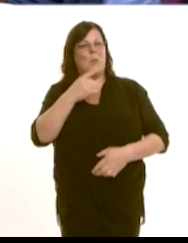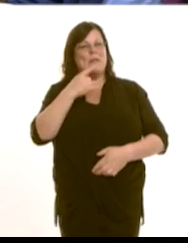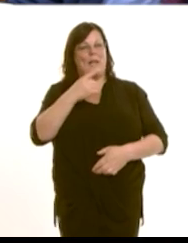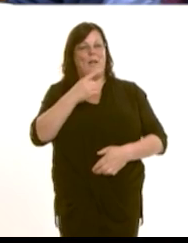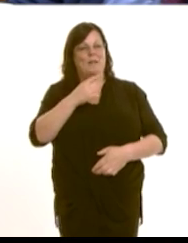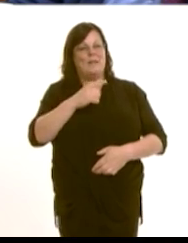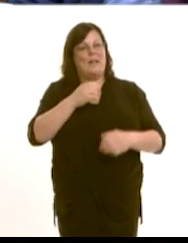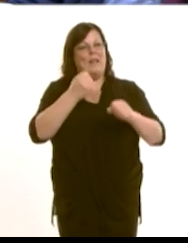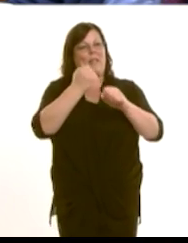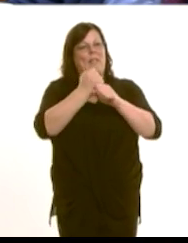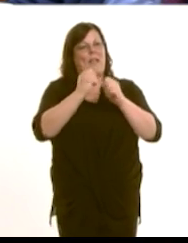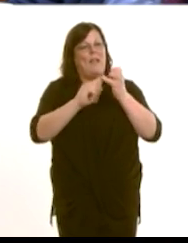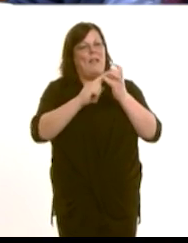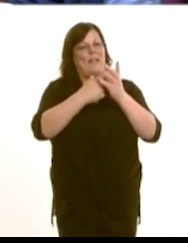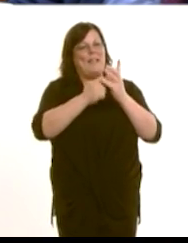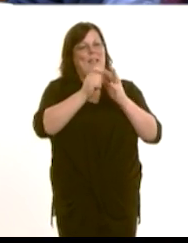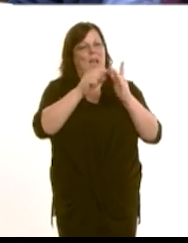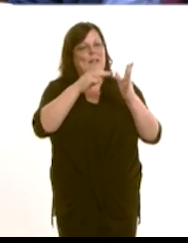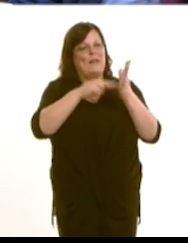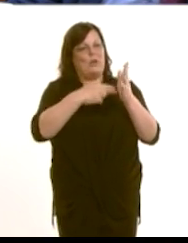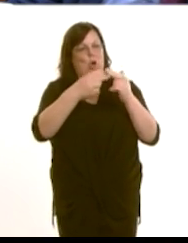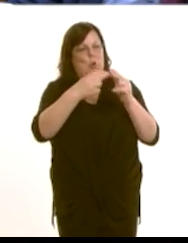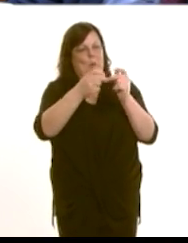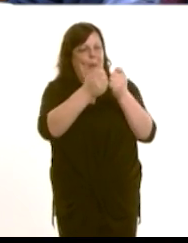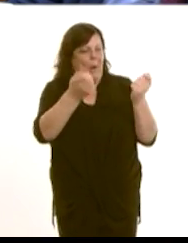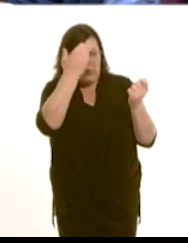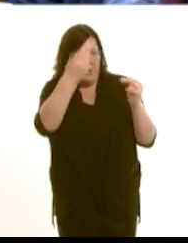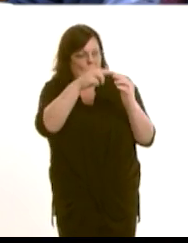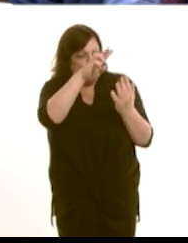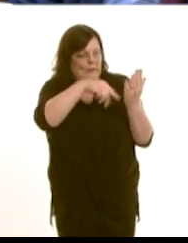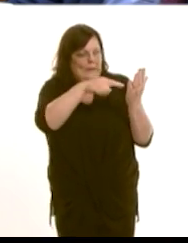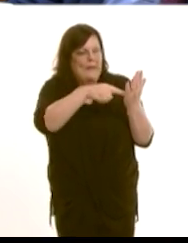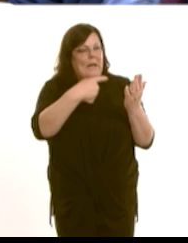sure thatís a paper that he reads oftenóa few days ago said that it would be the case